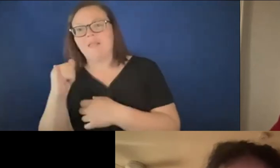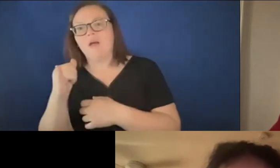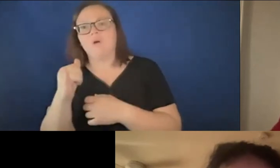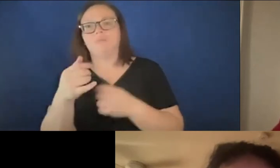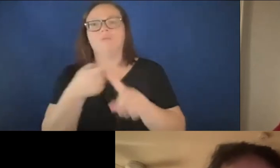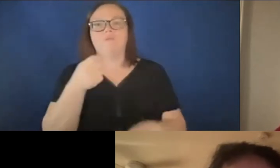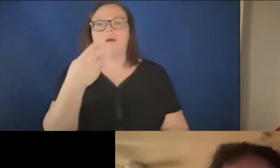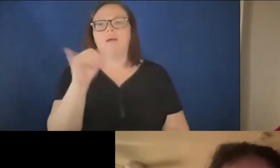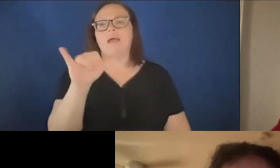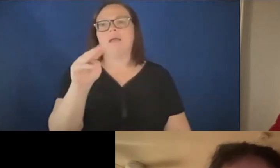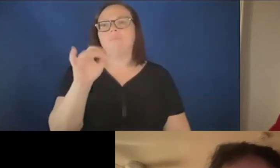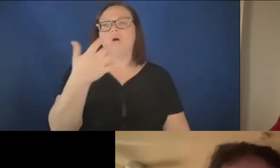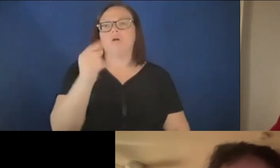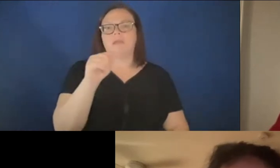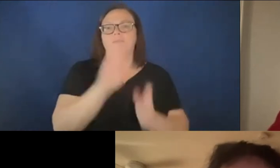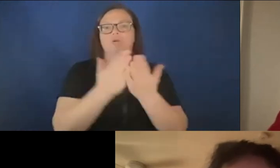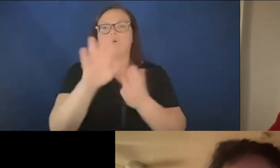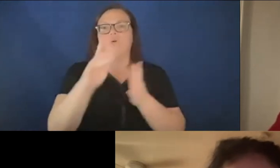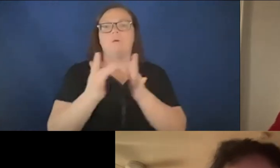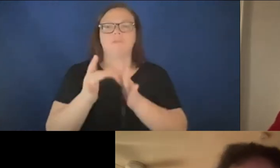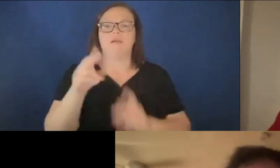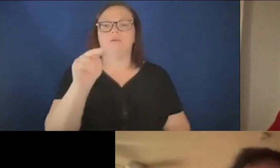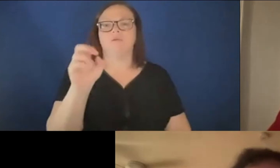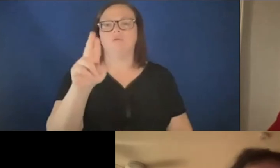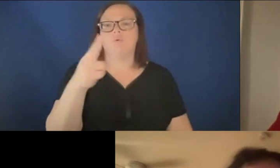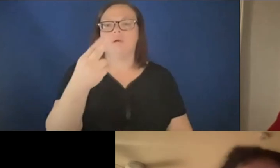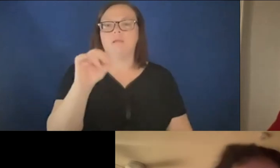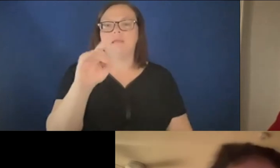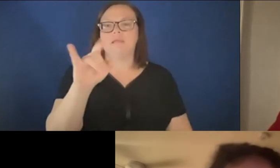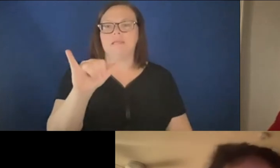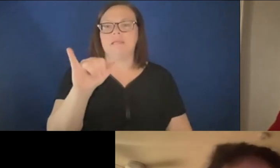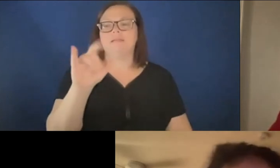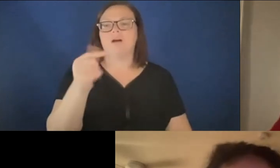Books, And you can visit her website at noorhindi.com and follow her on Twitter. Gwen will post